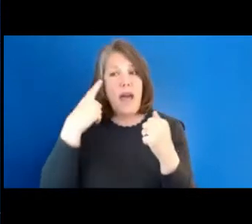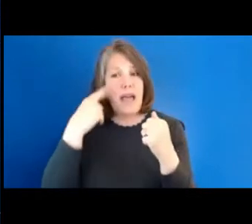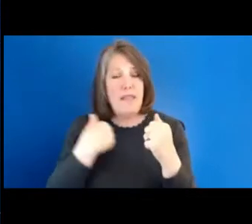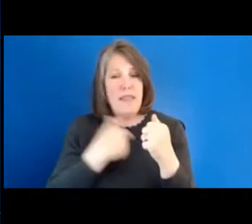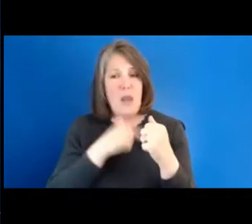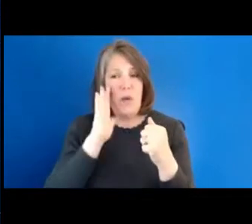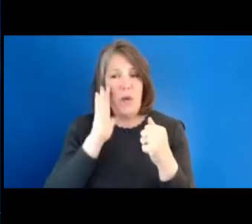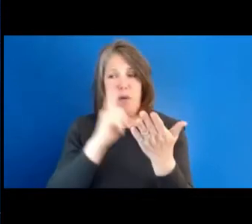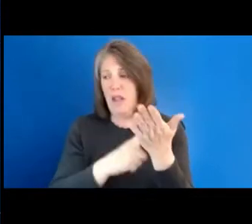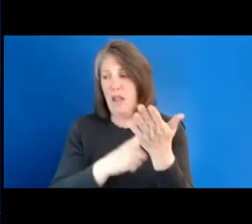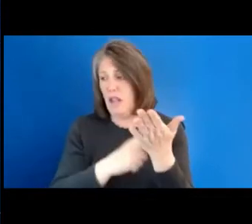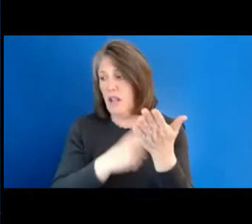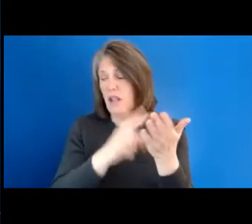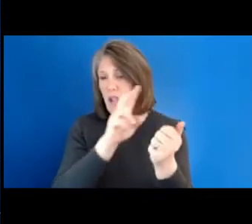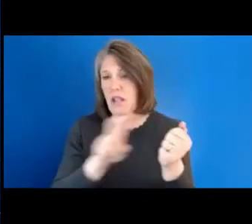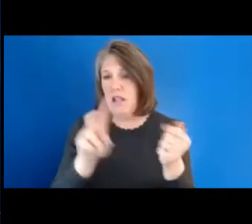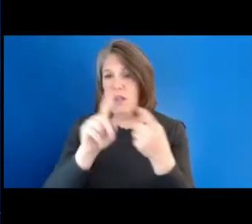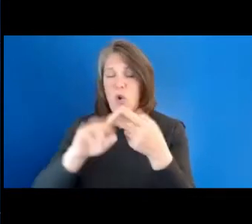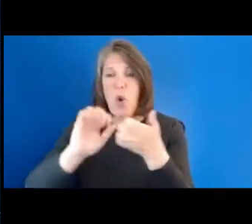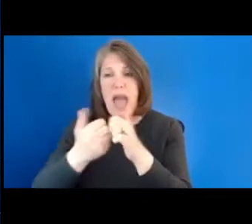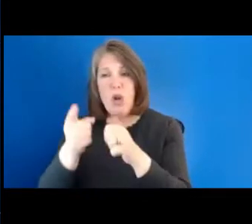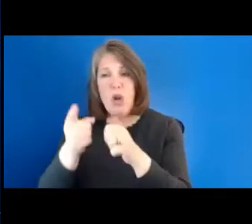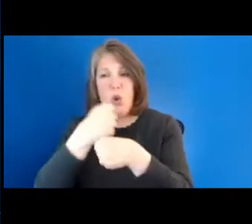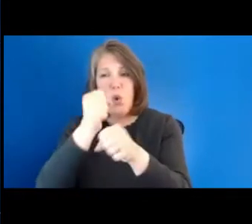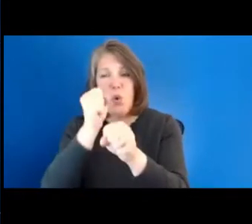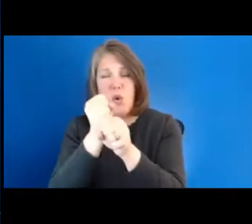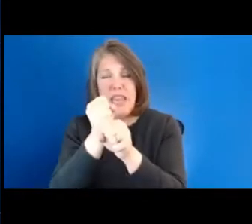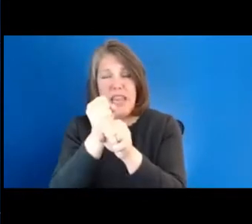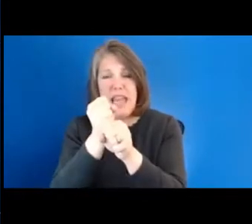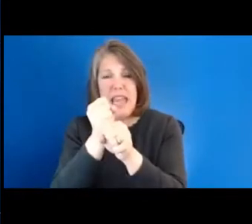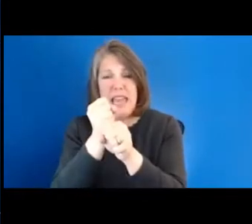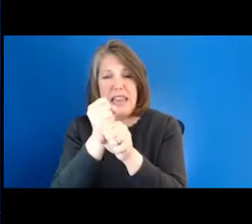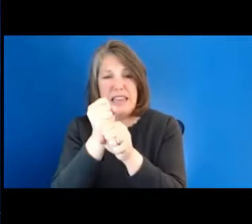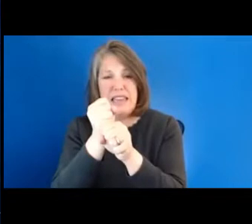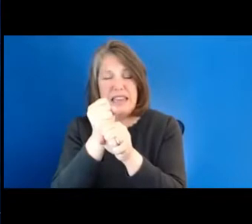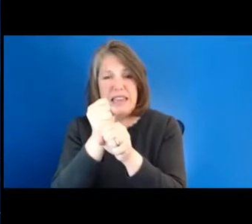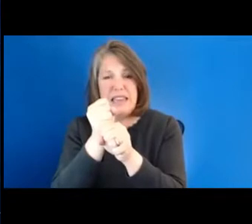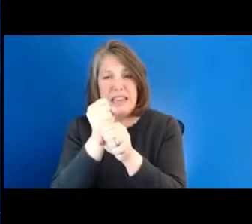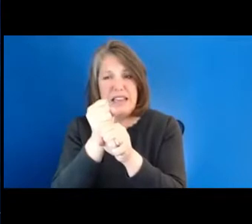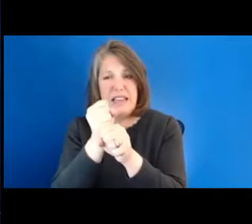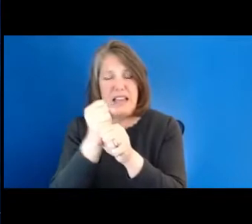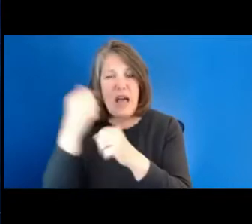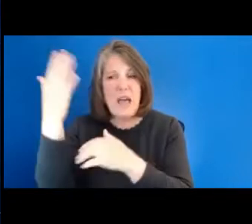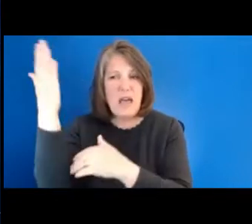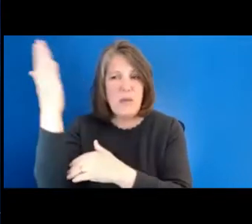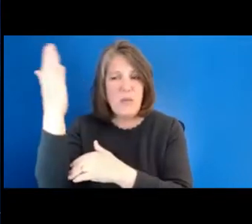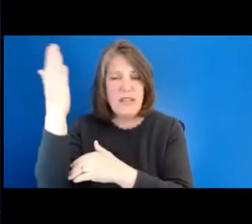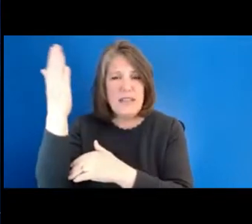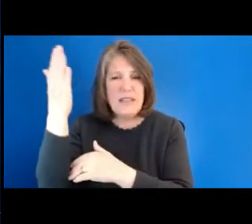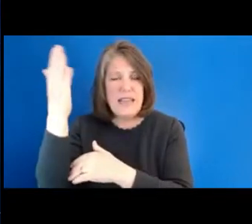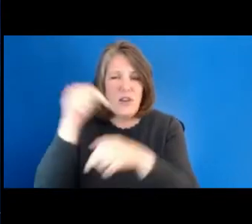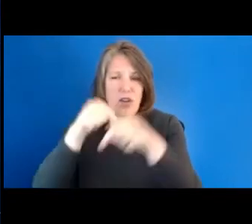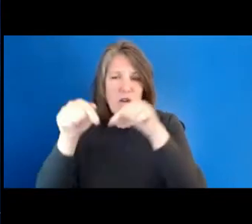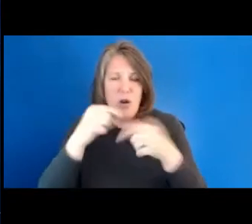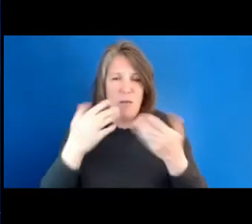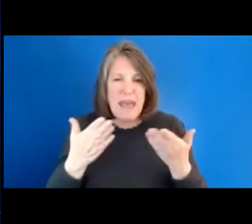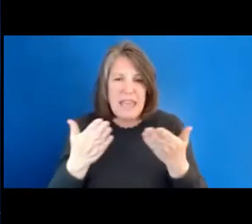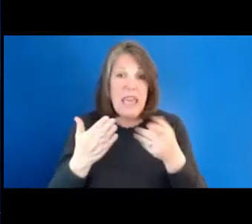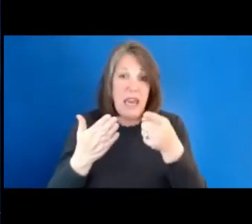to how do you create one of these presentations. 16:39:39 Go back here. The letter of invitation